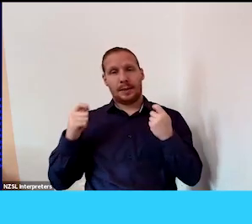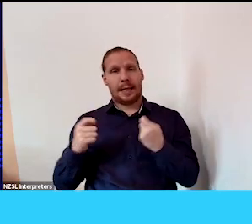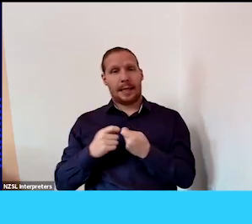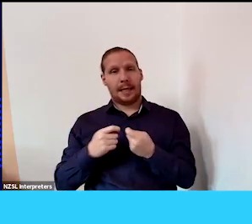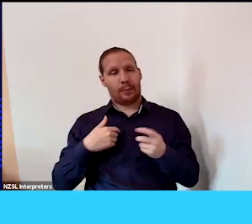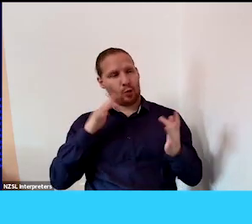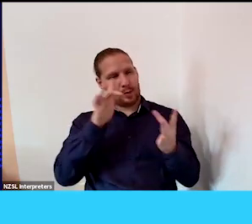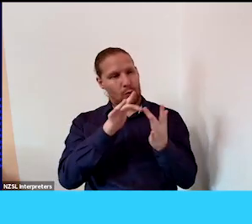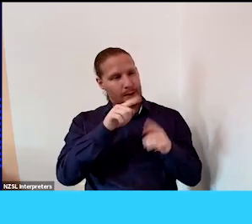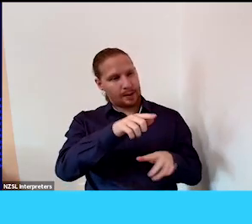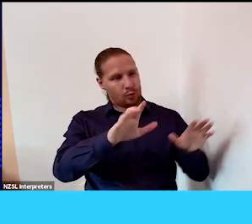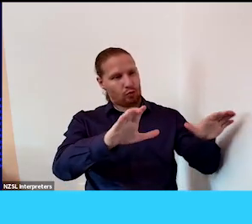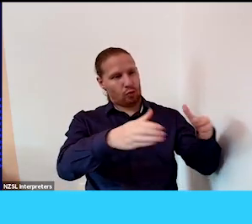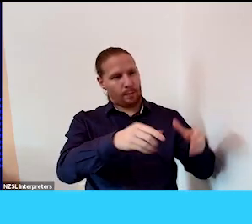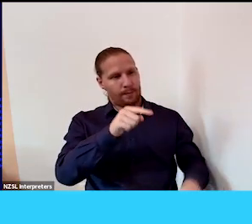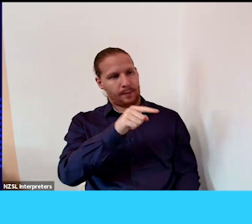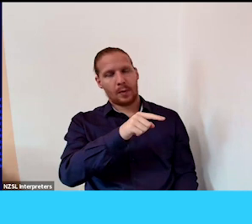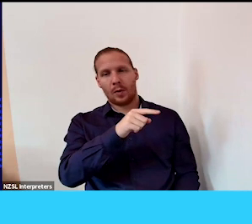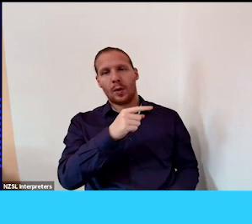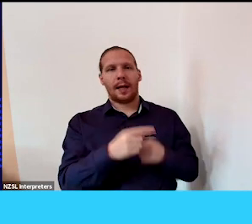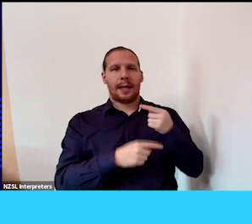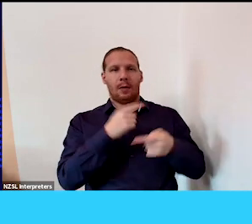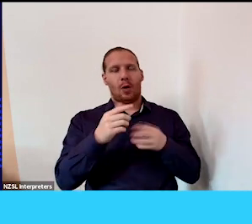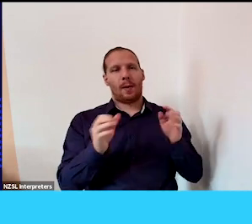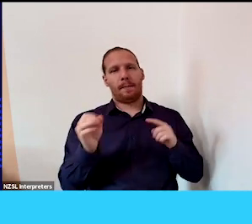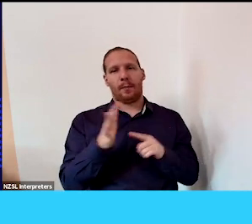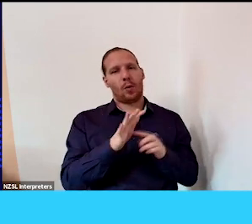and continue, their really important relationship building work,